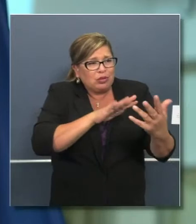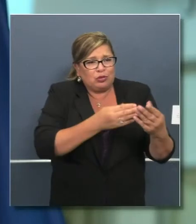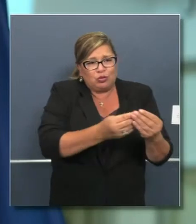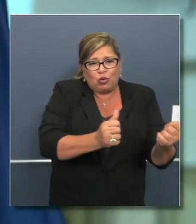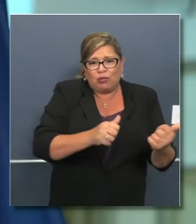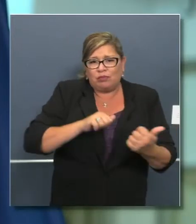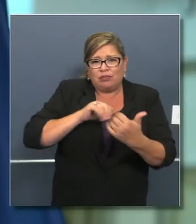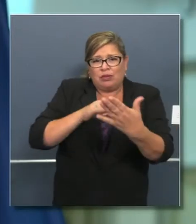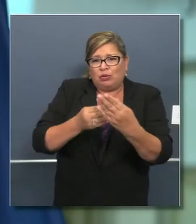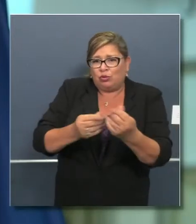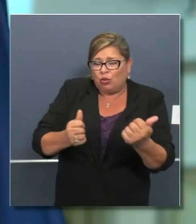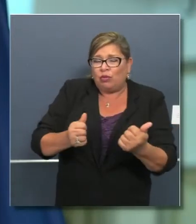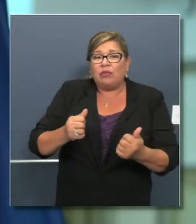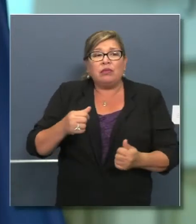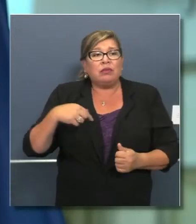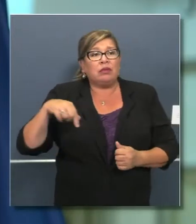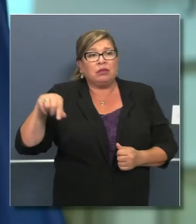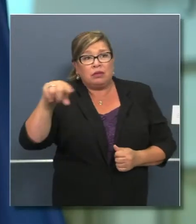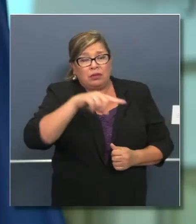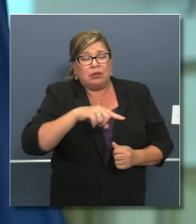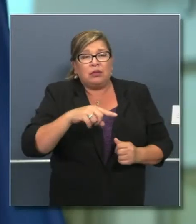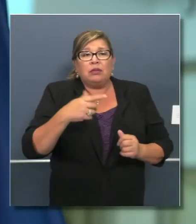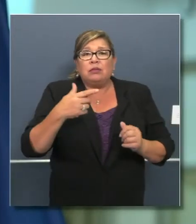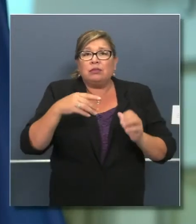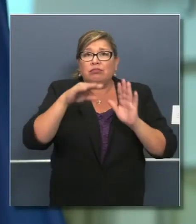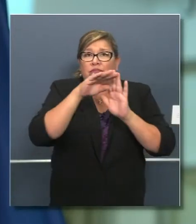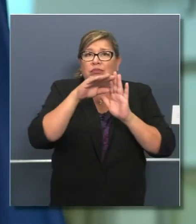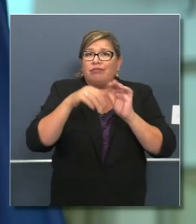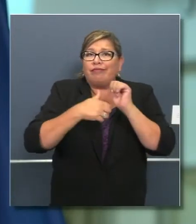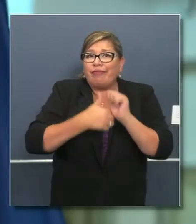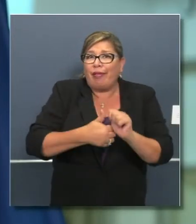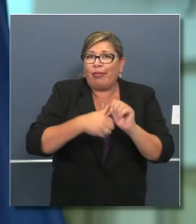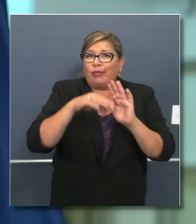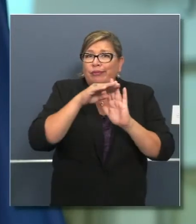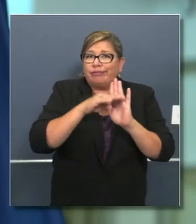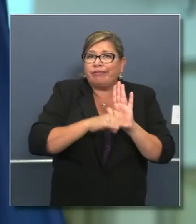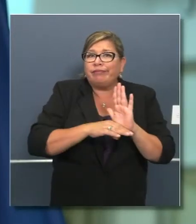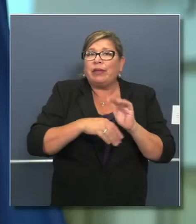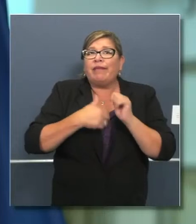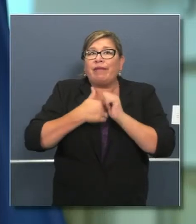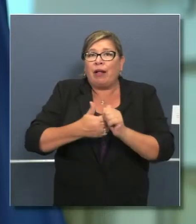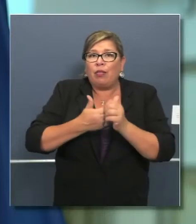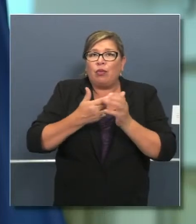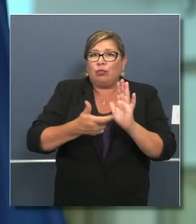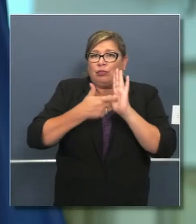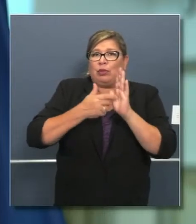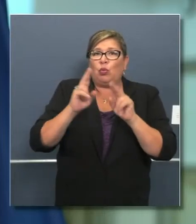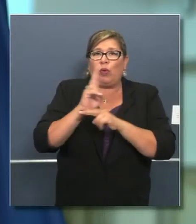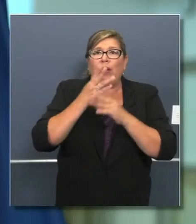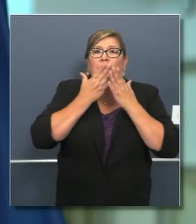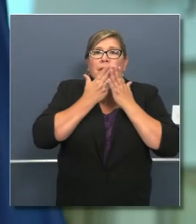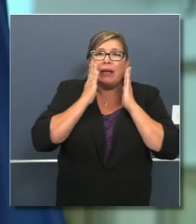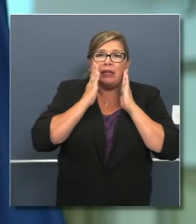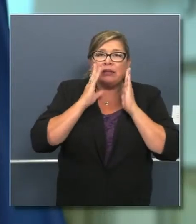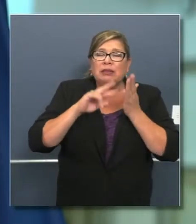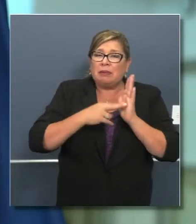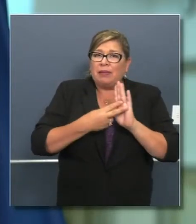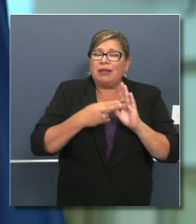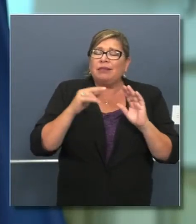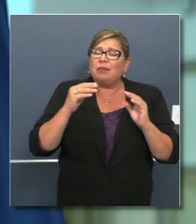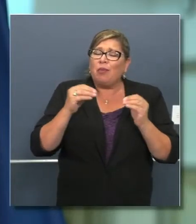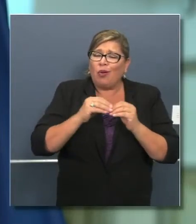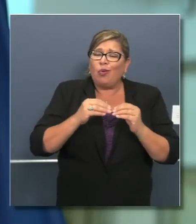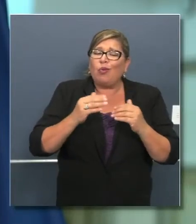more compliance with our mask mandate then I think we can move forward more safely and work our way